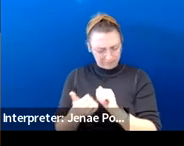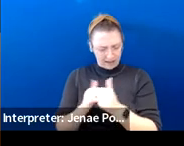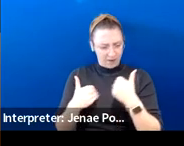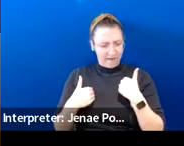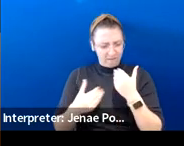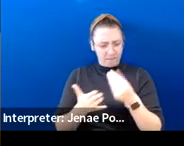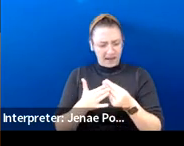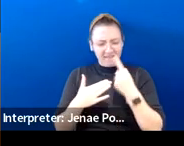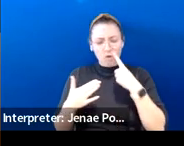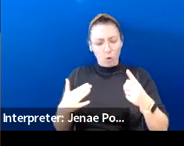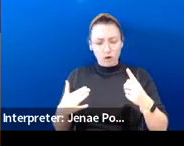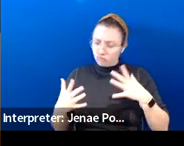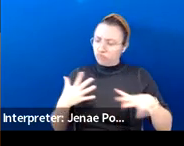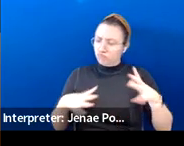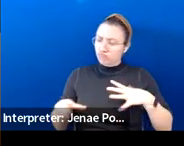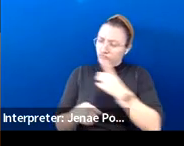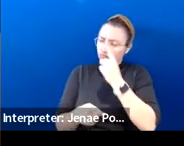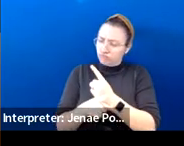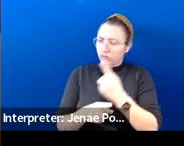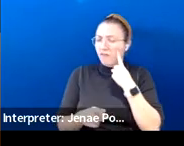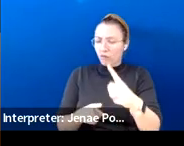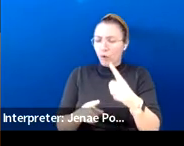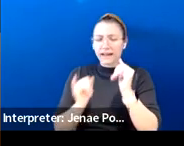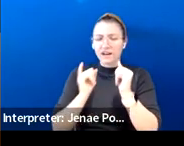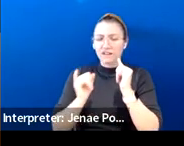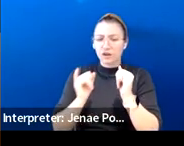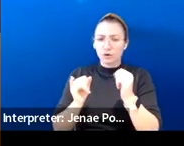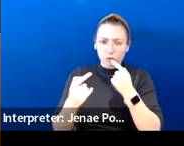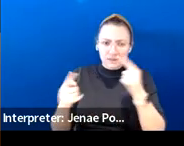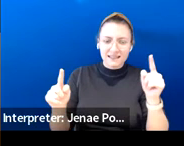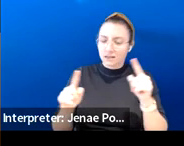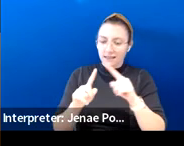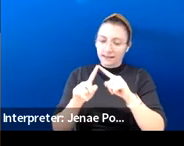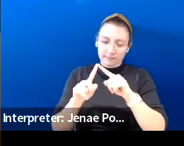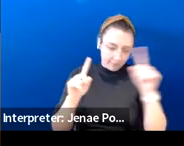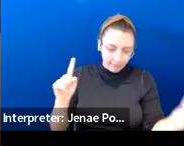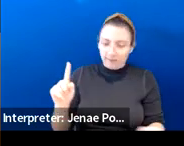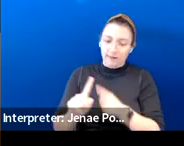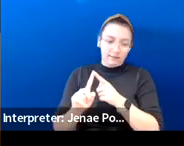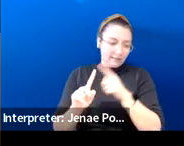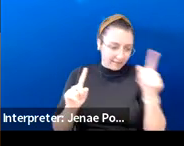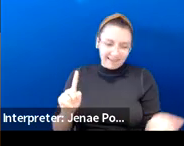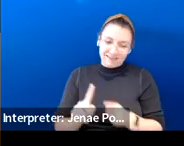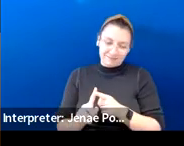to then be successful? It's kind of like a cycle. And then the next day, one talk about